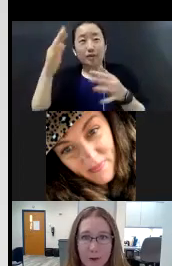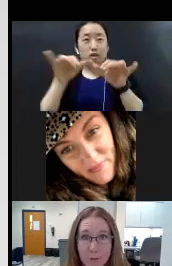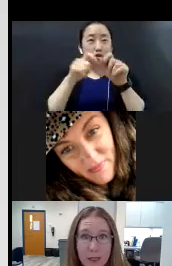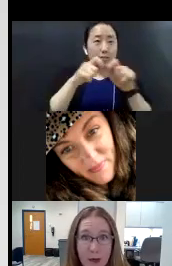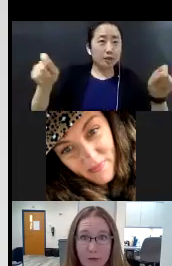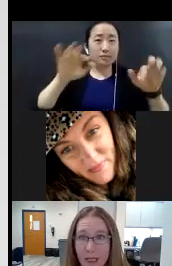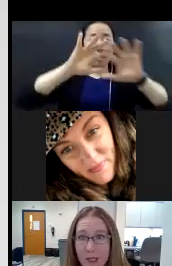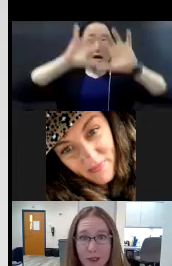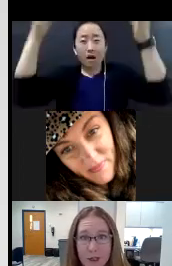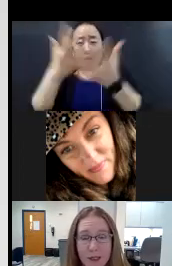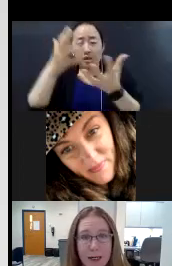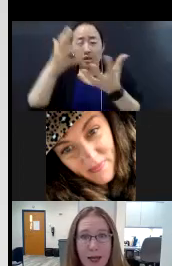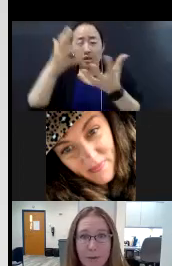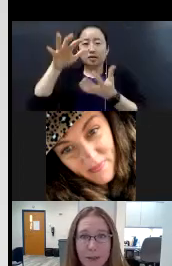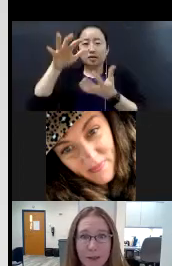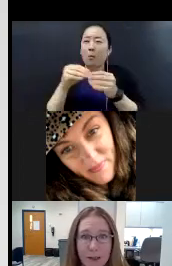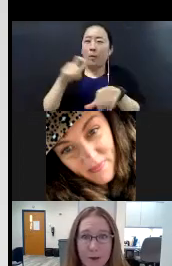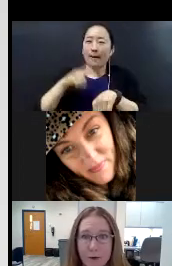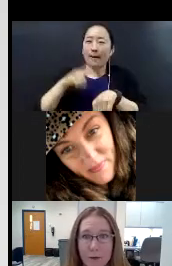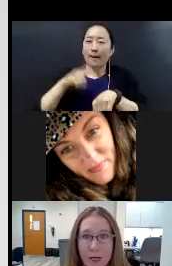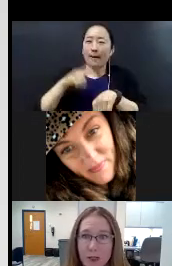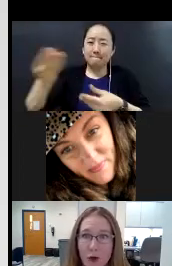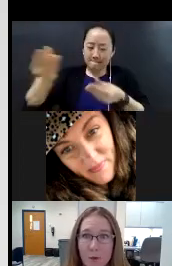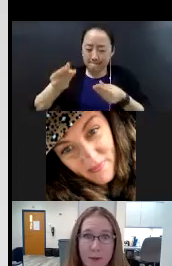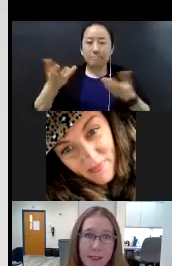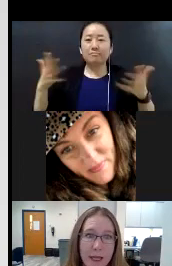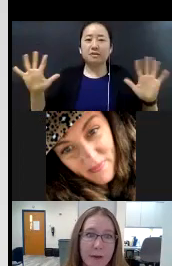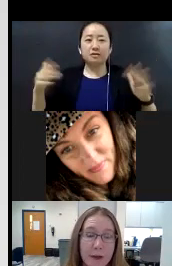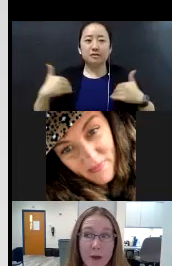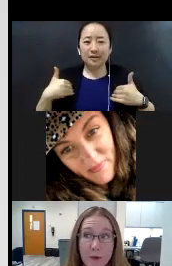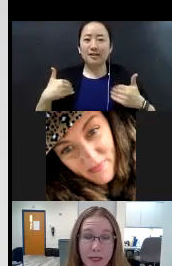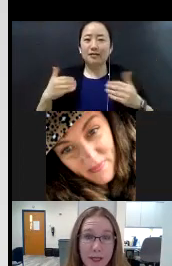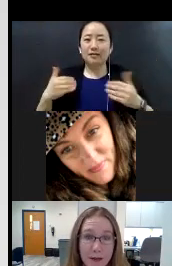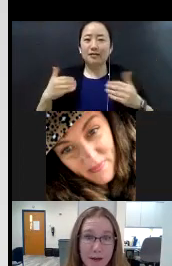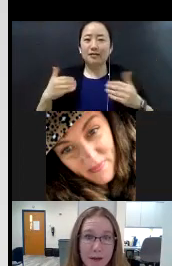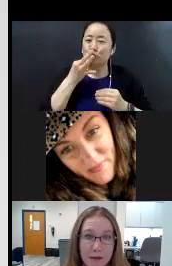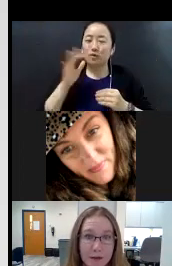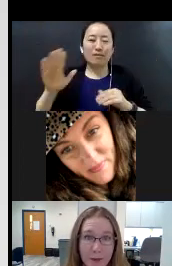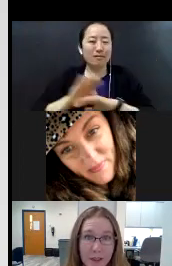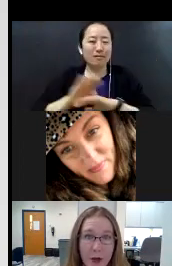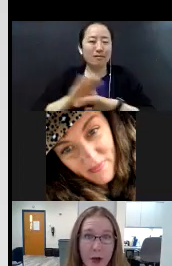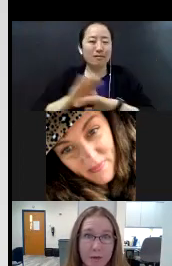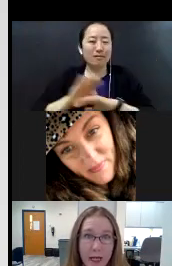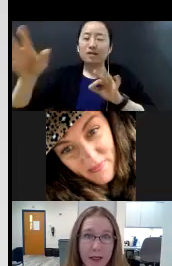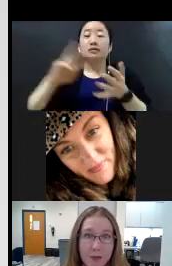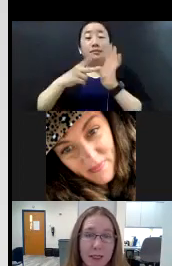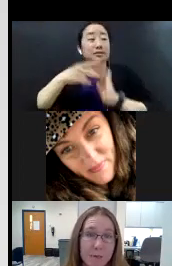IF THERE IS BIG MODIFICATIONS THAT NEED TO HAPPEN FOR THE PATIENT TO GO HOME AND BE SAFE, WE CAN GET THE FAMILIES ON THERE AS QUICK AS POSSIBLE